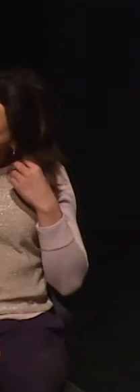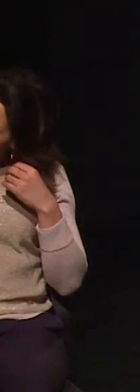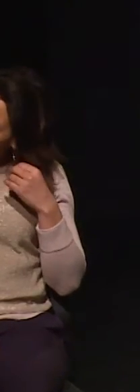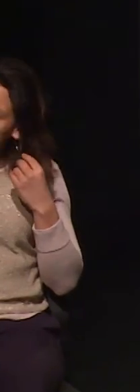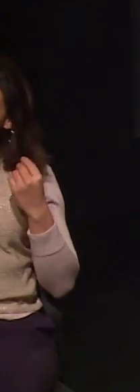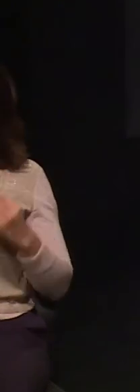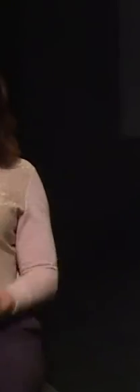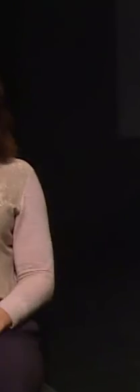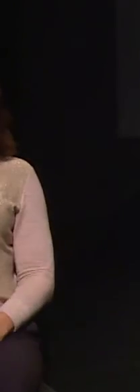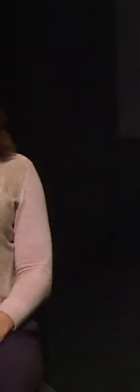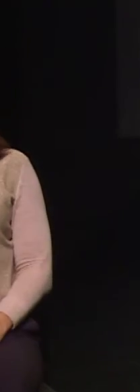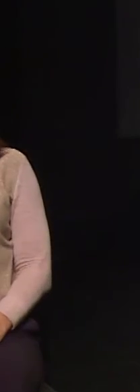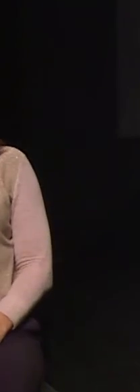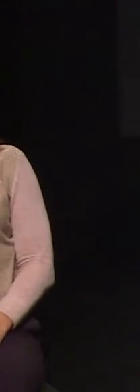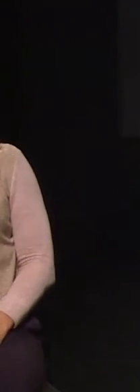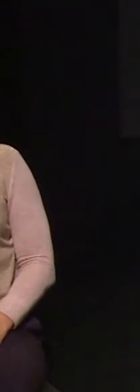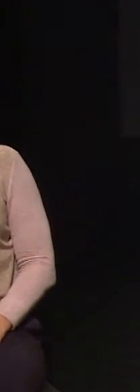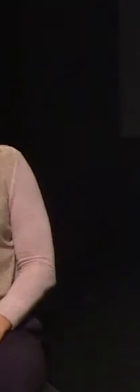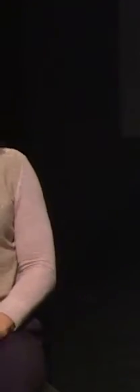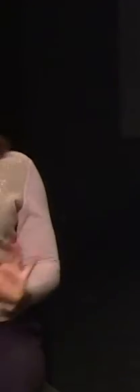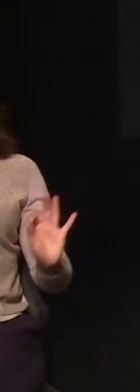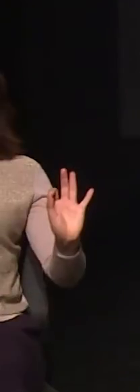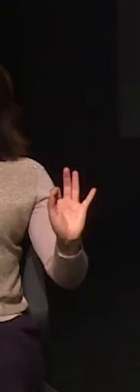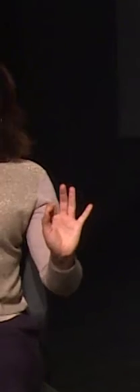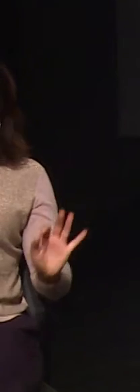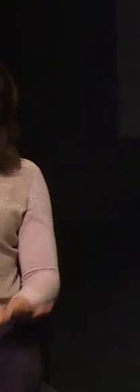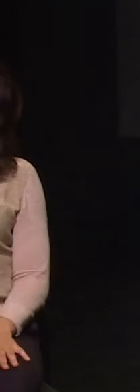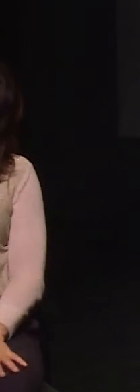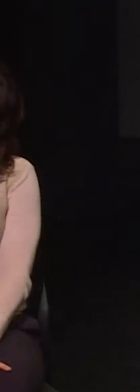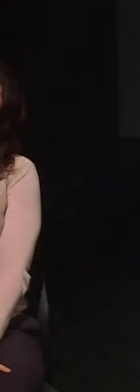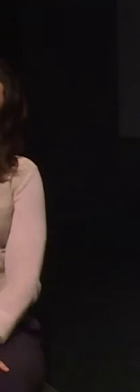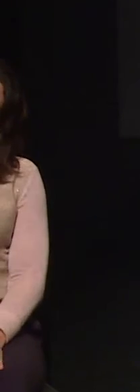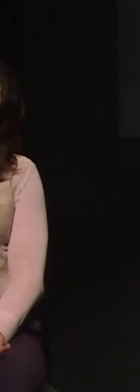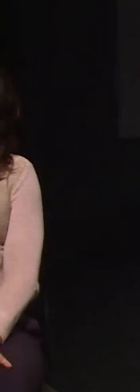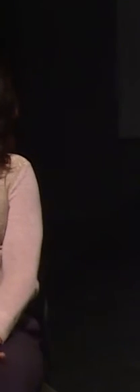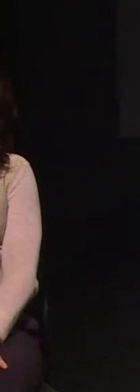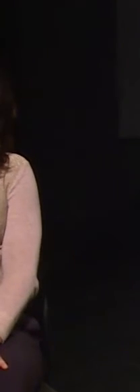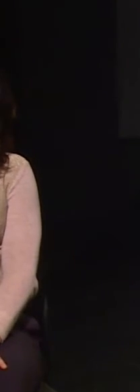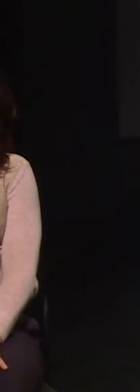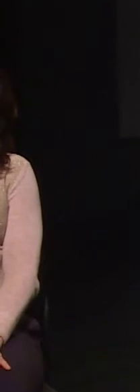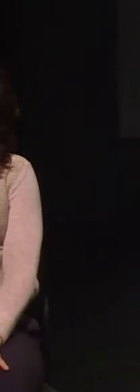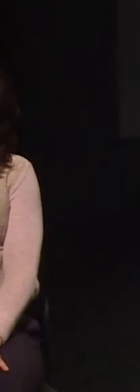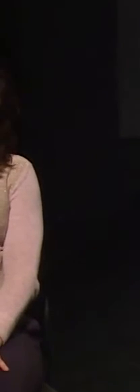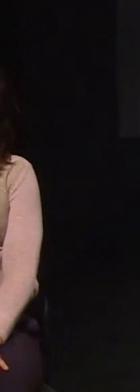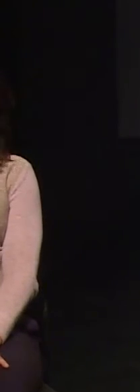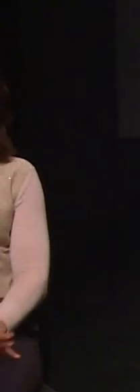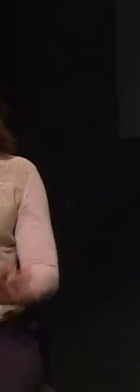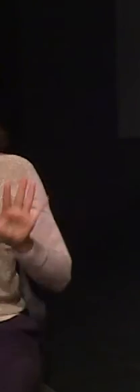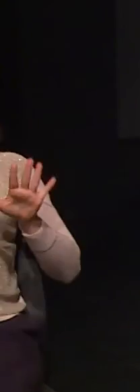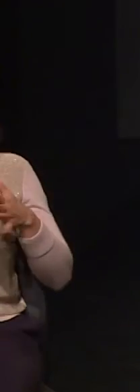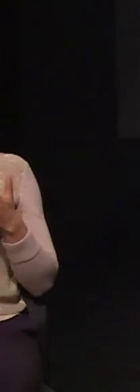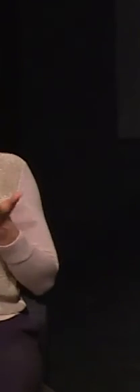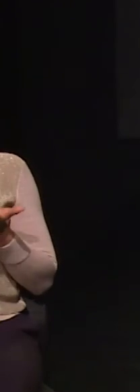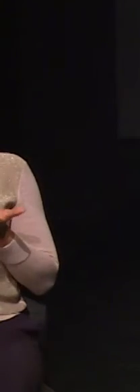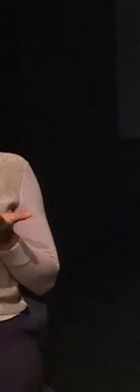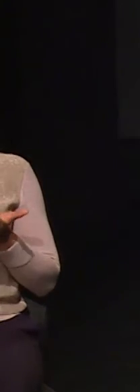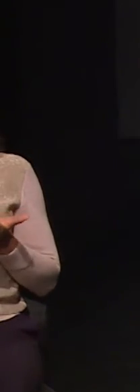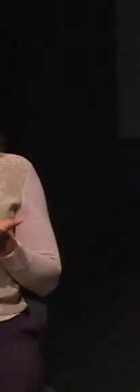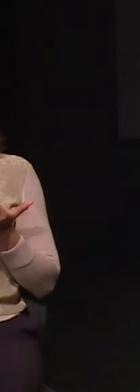This was a wonderful conversation, thank you very much.